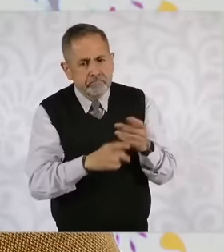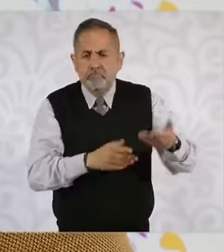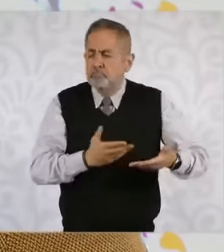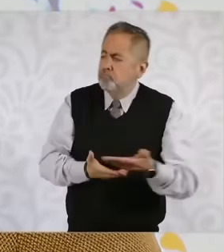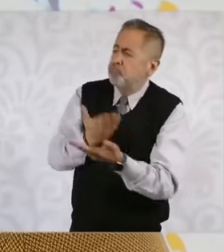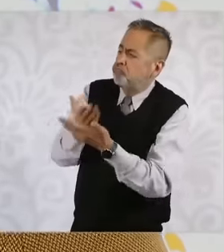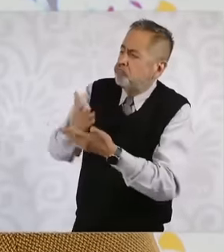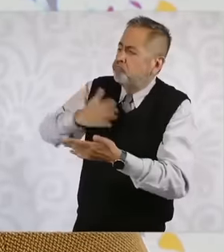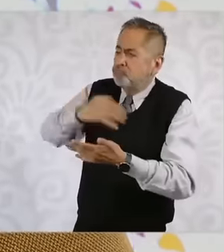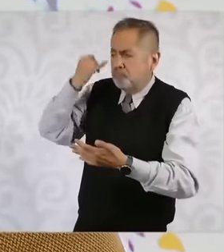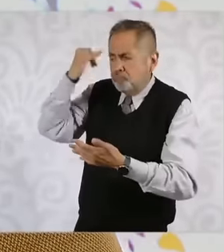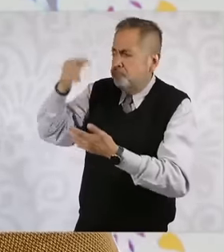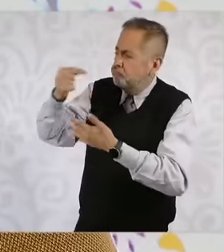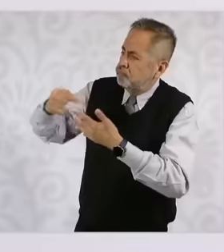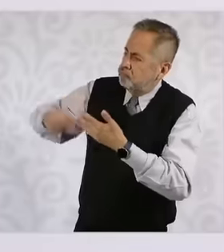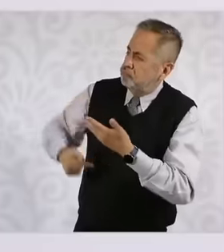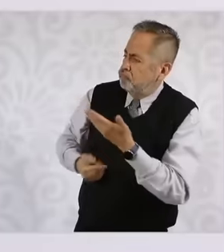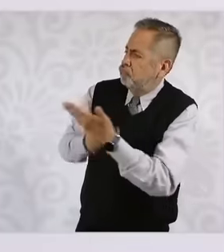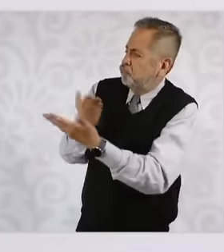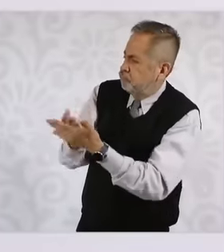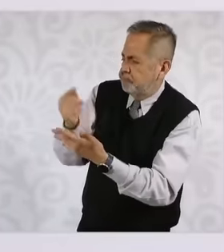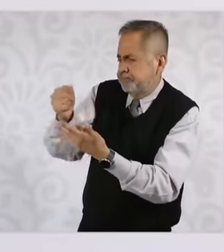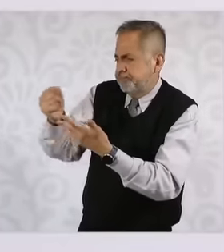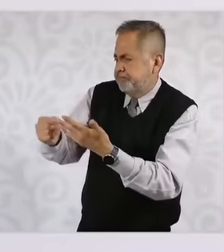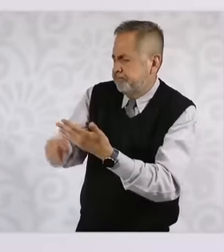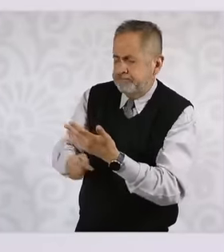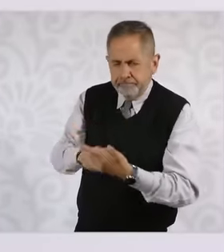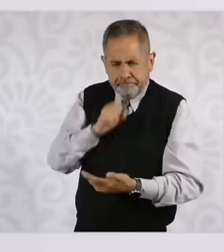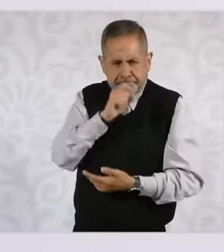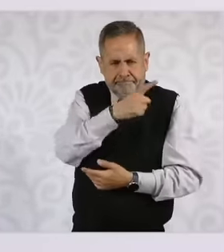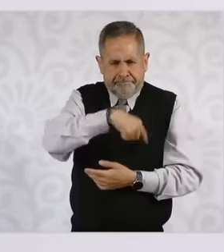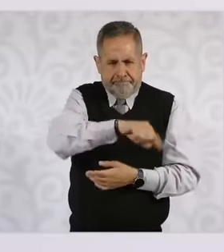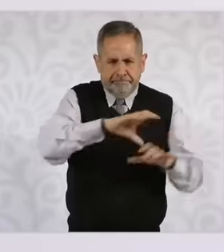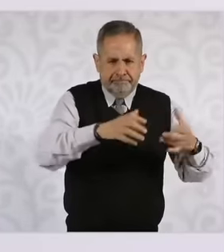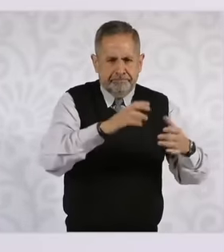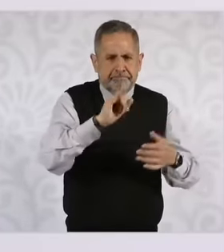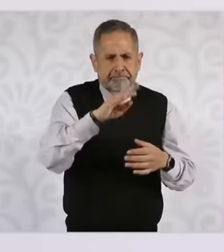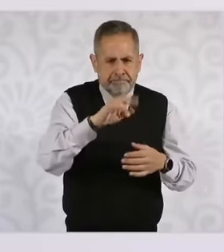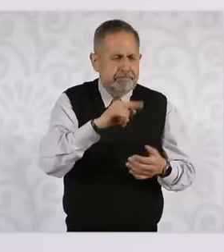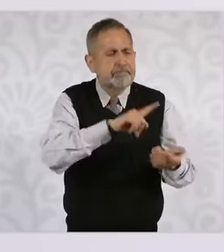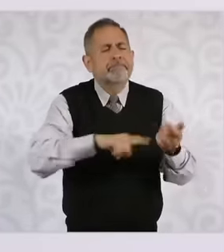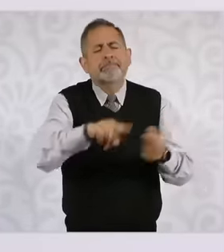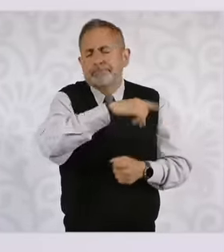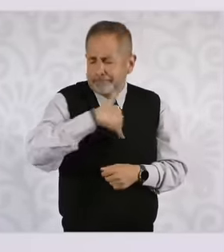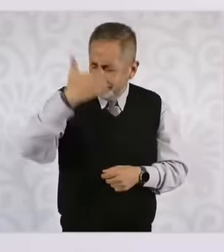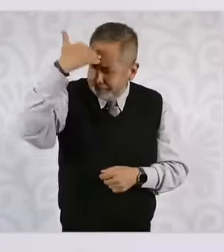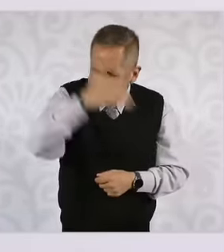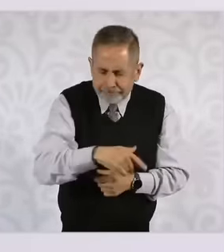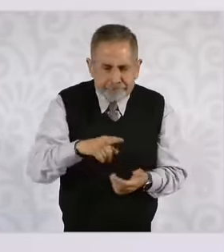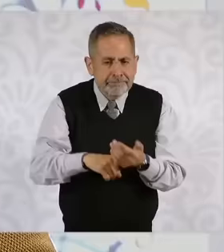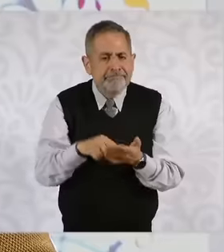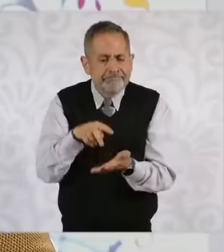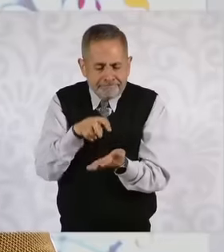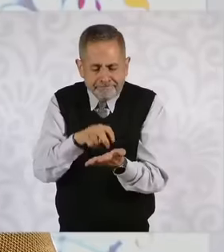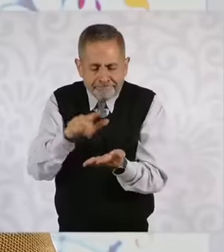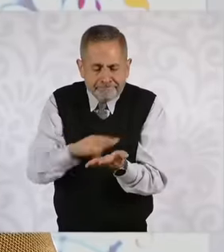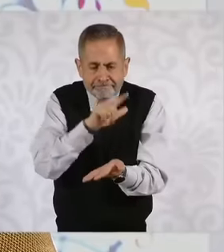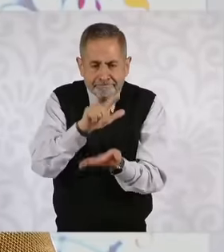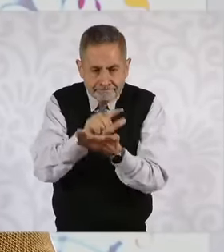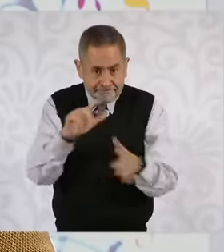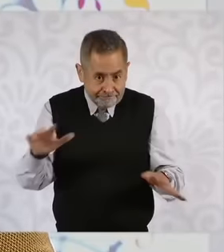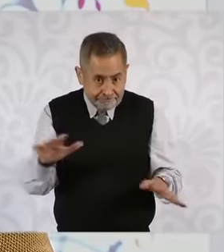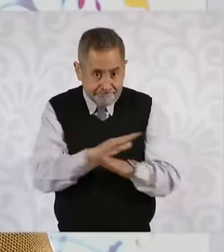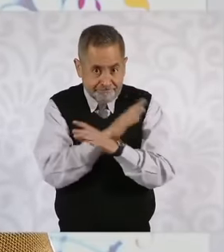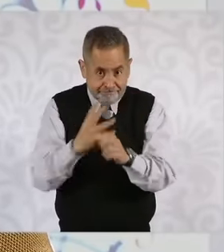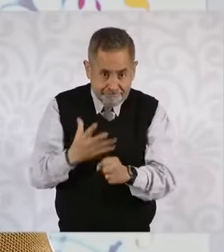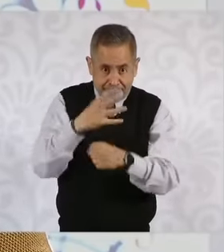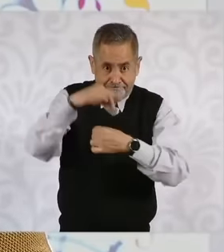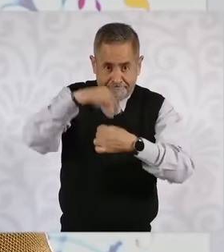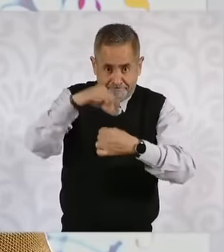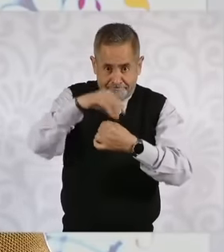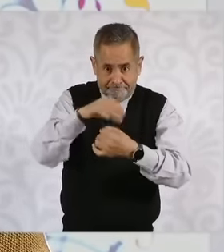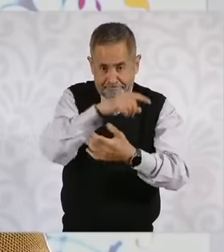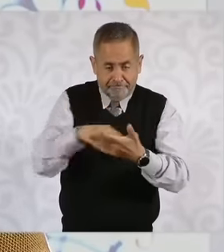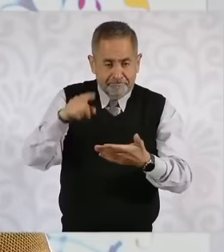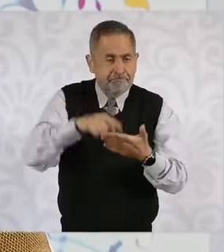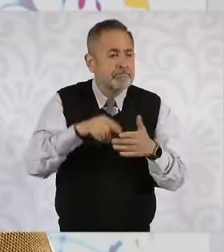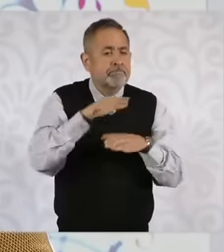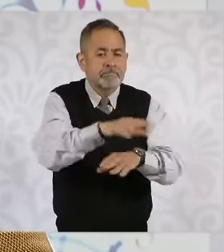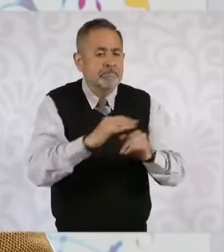What do they have about them? They know clearly that the reform of the autonomous organizations is moving